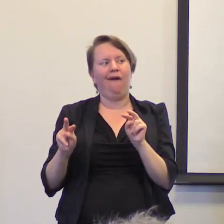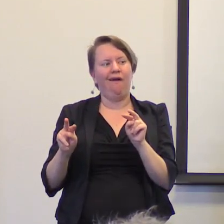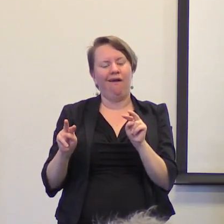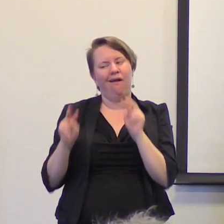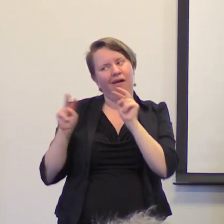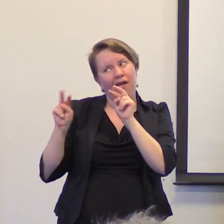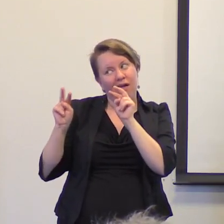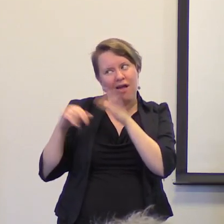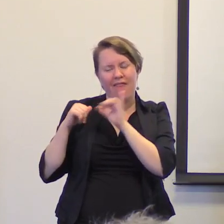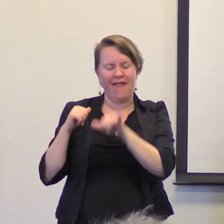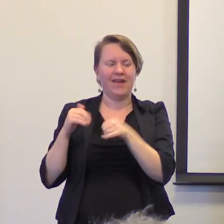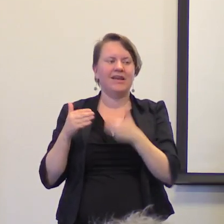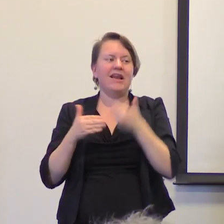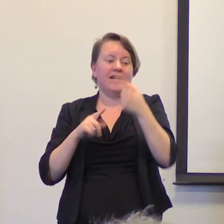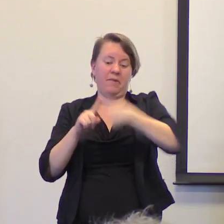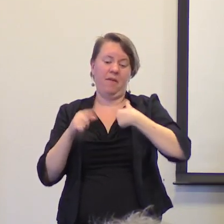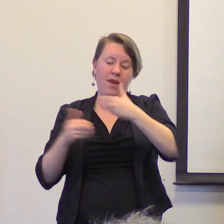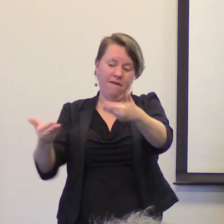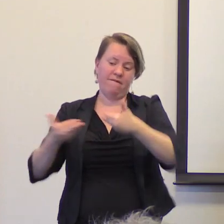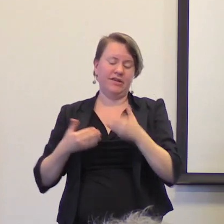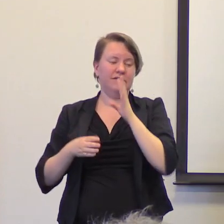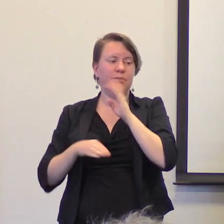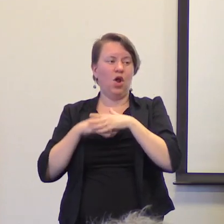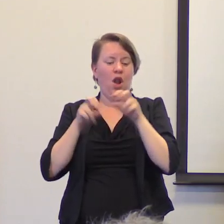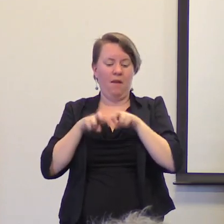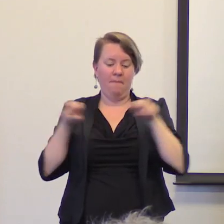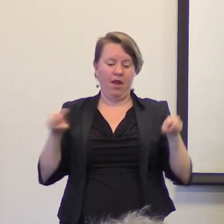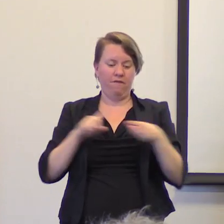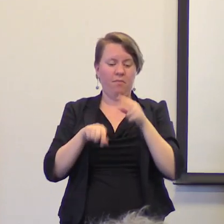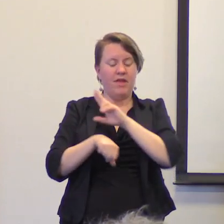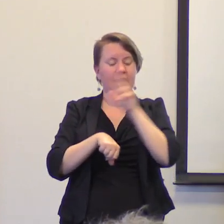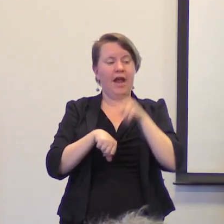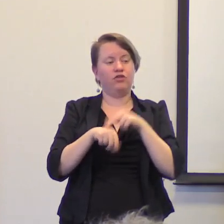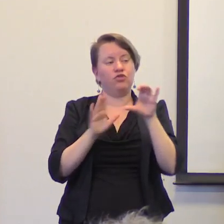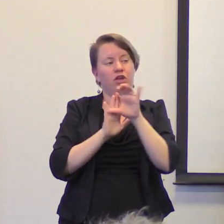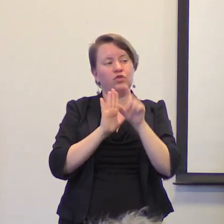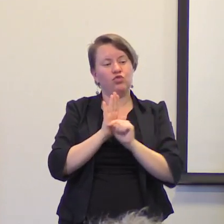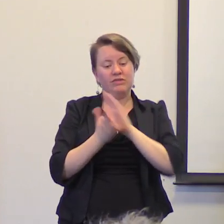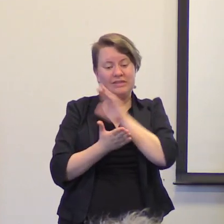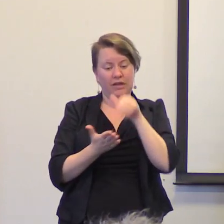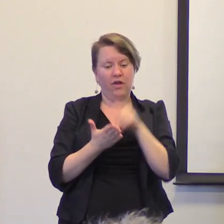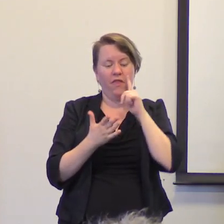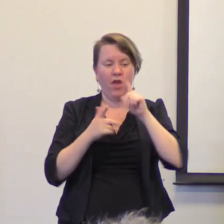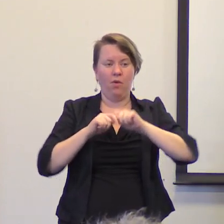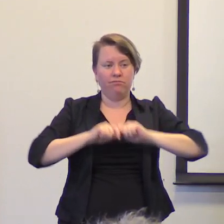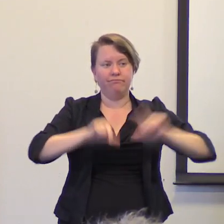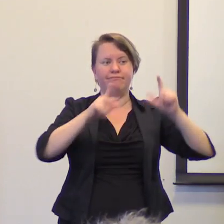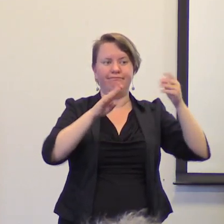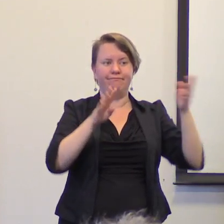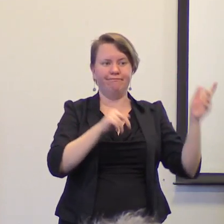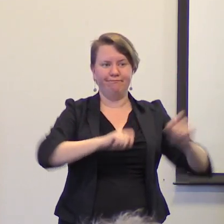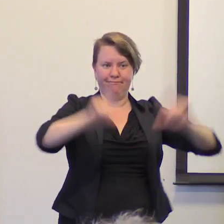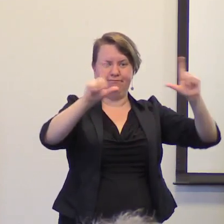Next month, I've been invited to speak on the panel of the National Constitution Center, which they're going to livestream, where they have all sorts of people.